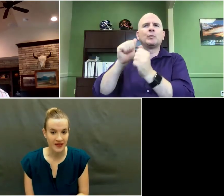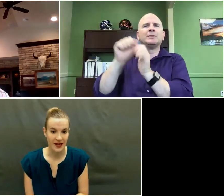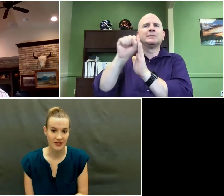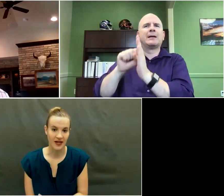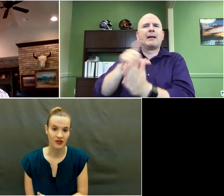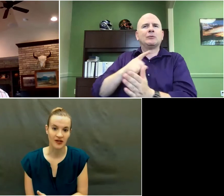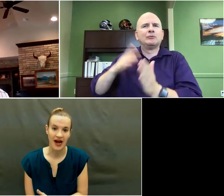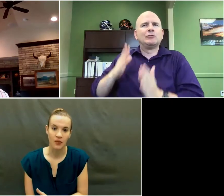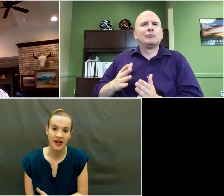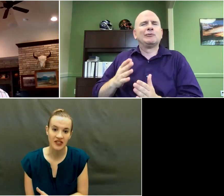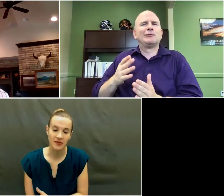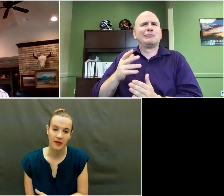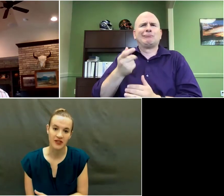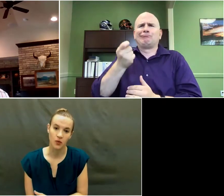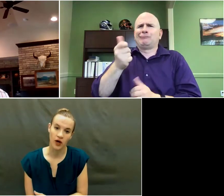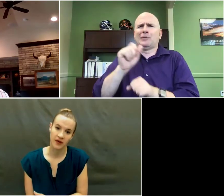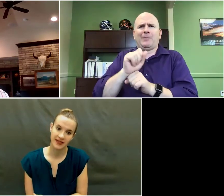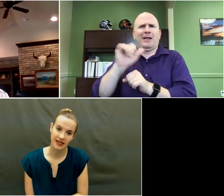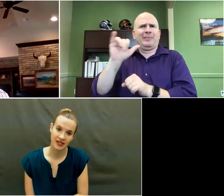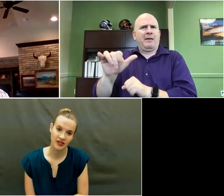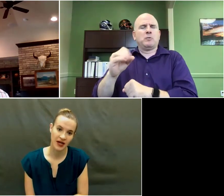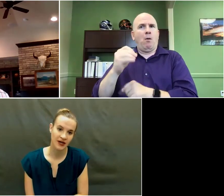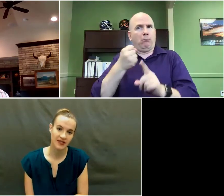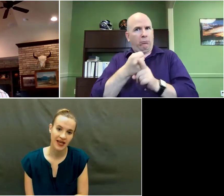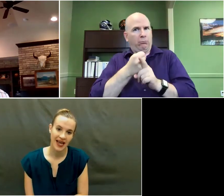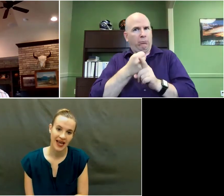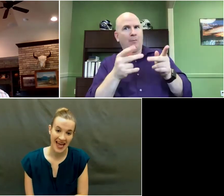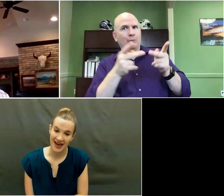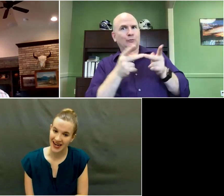the legislature. I wanted to be able to work with state legislators and I didn't have that